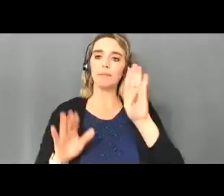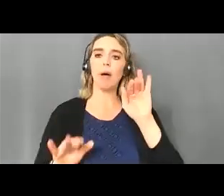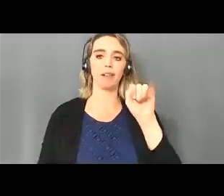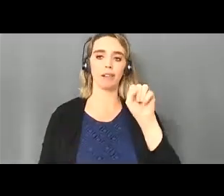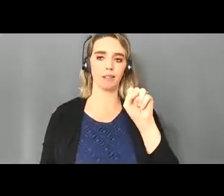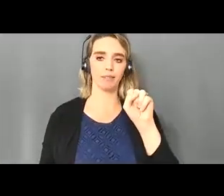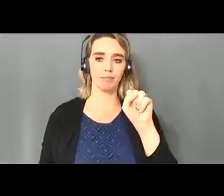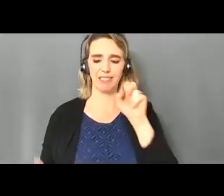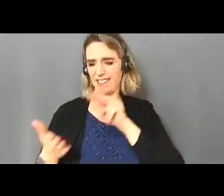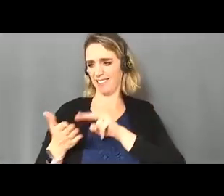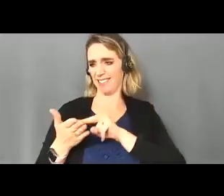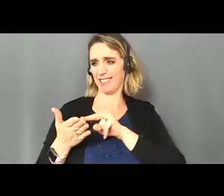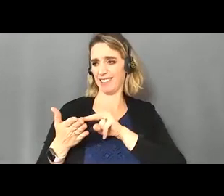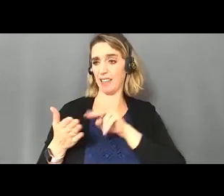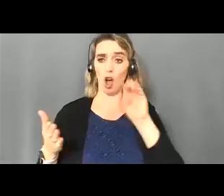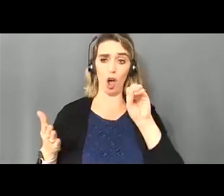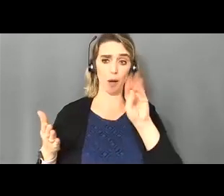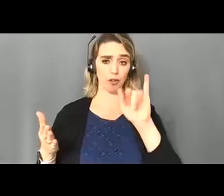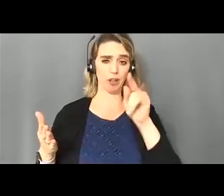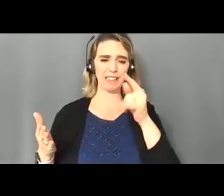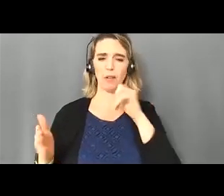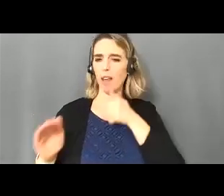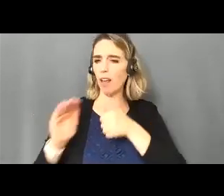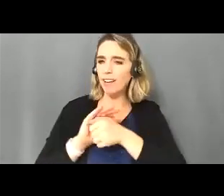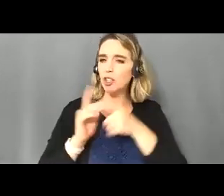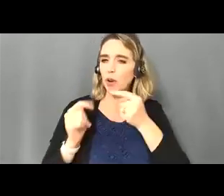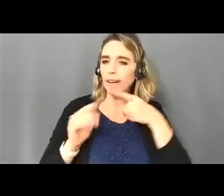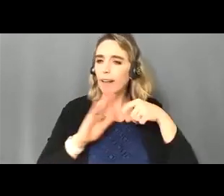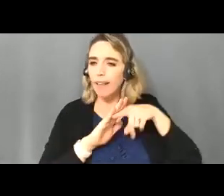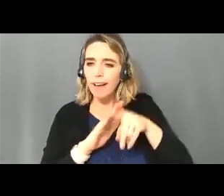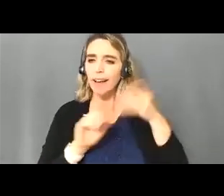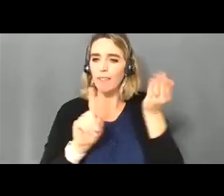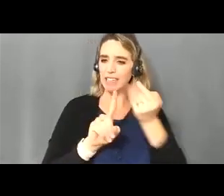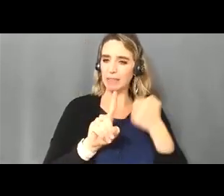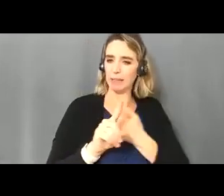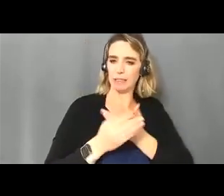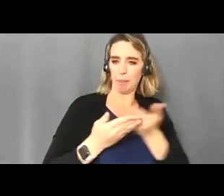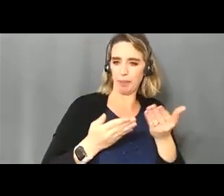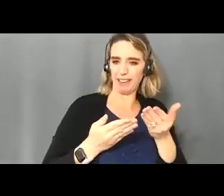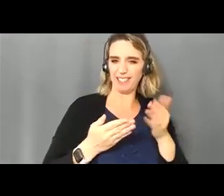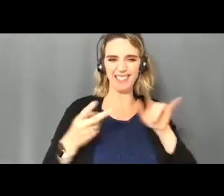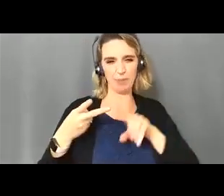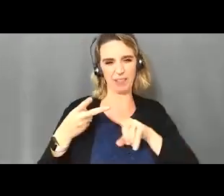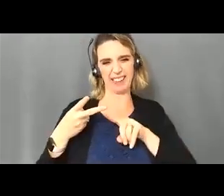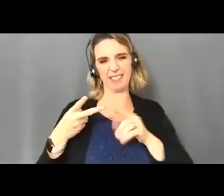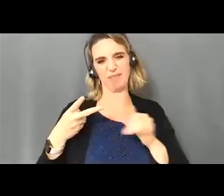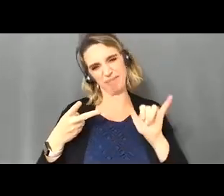"Is this objective or is there some hidden meaning here?" Sort of similar to that second bullet there?